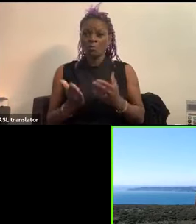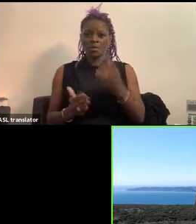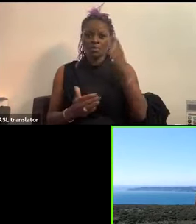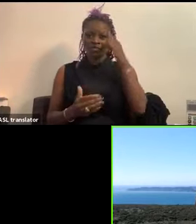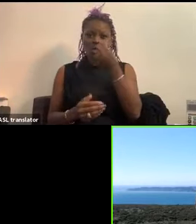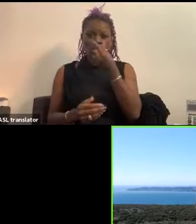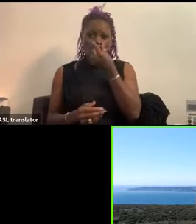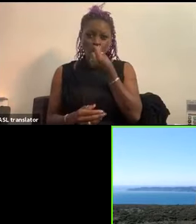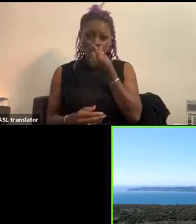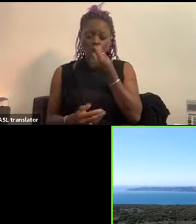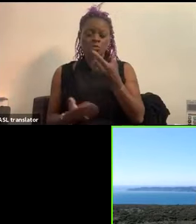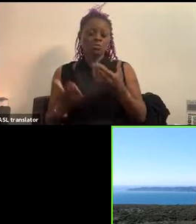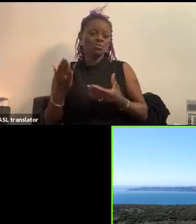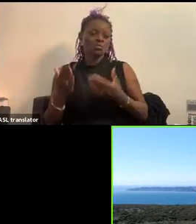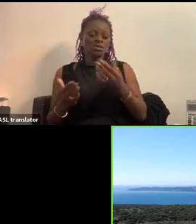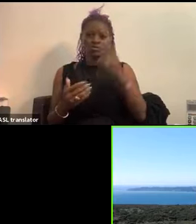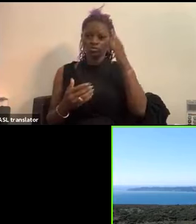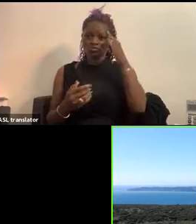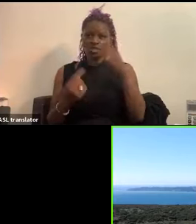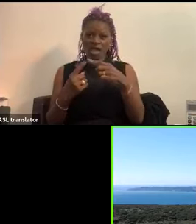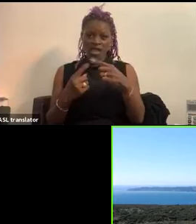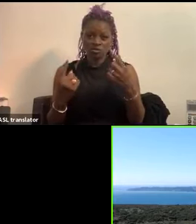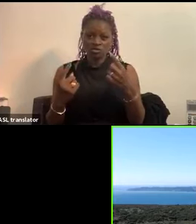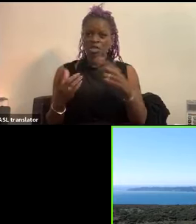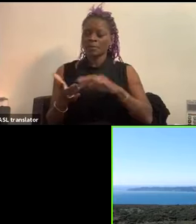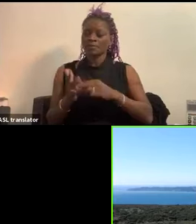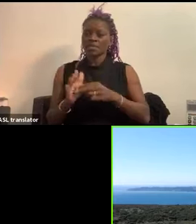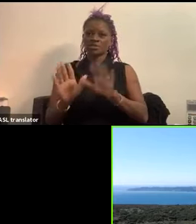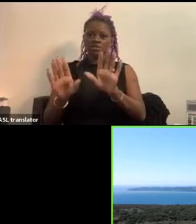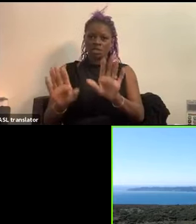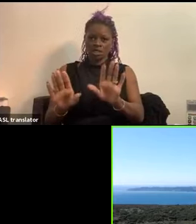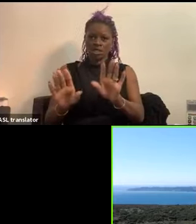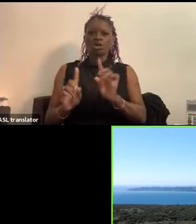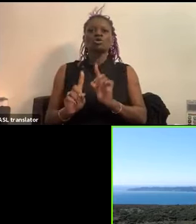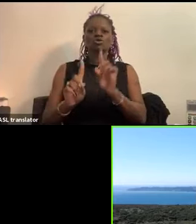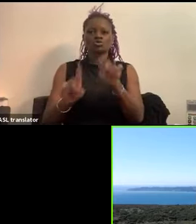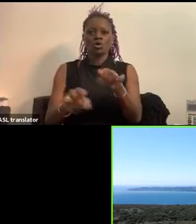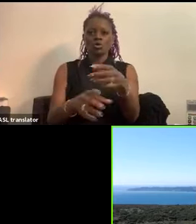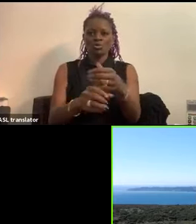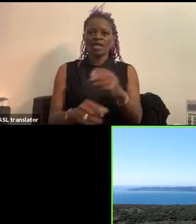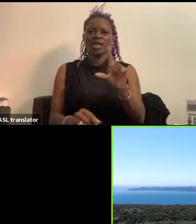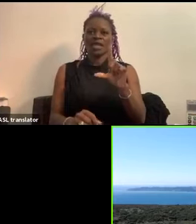It's worth getting tested because if it is Delta, it could be quite contagious, as we